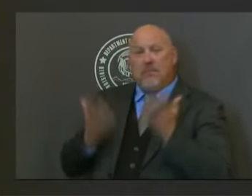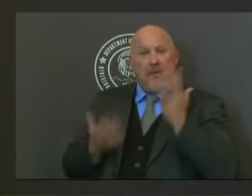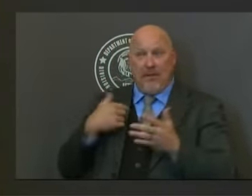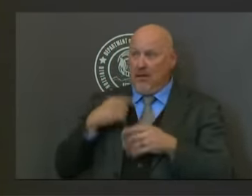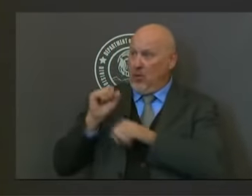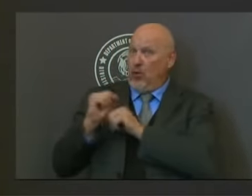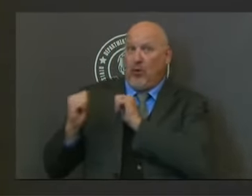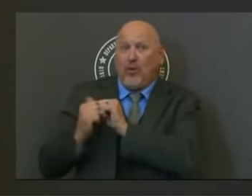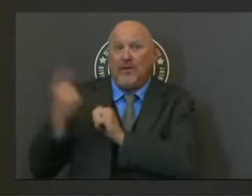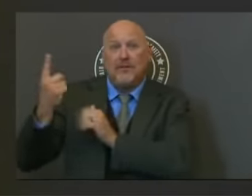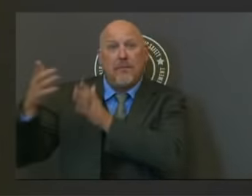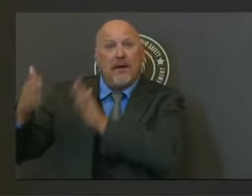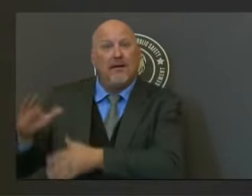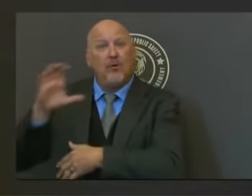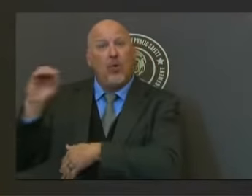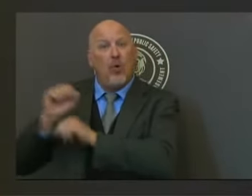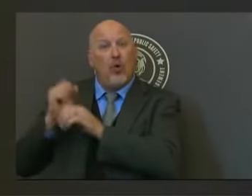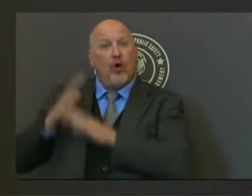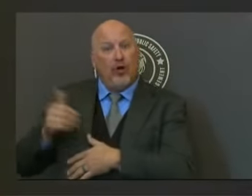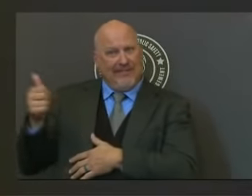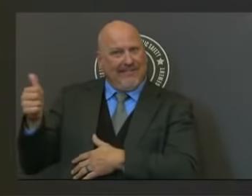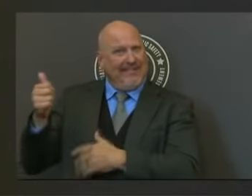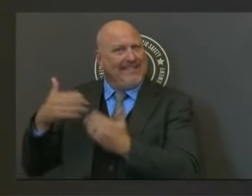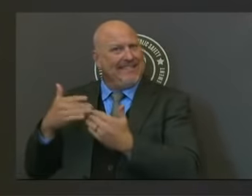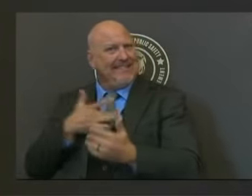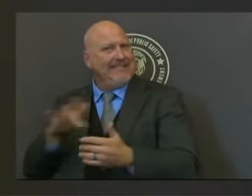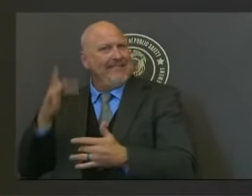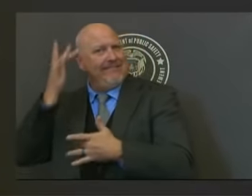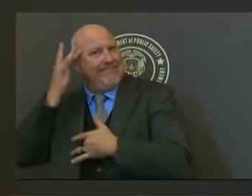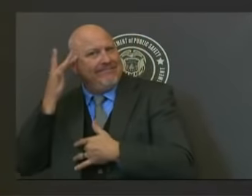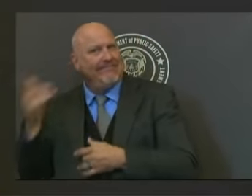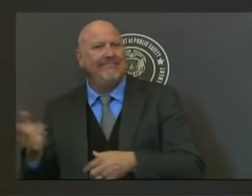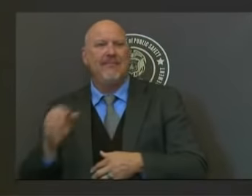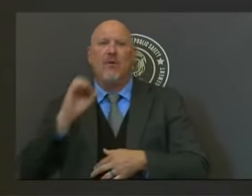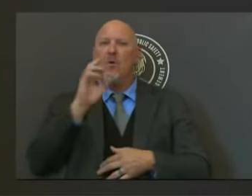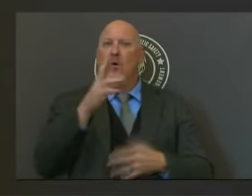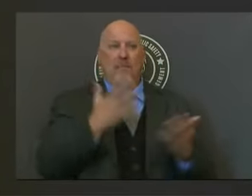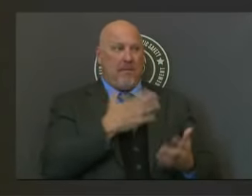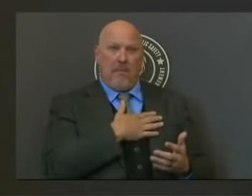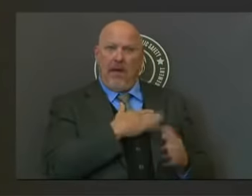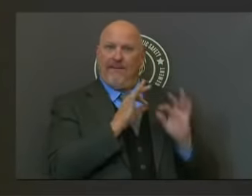extreme precaution in how we